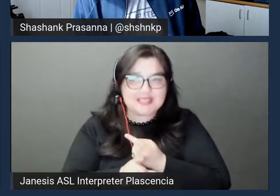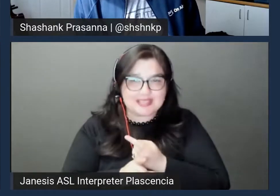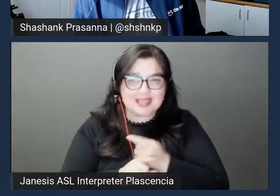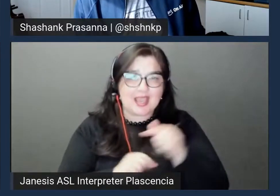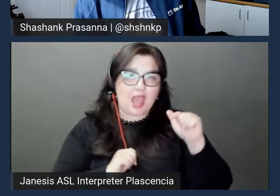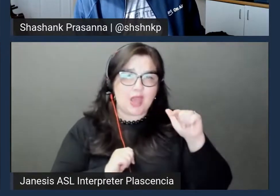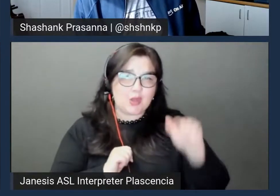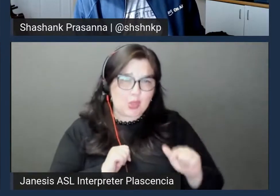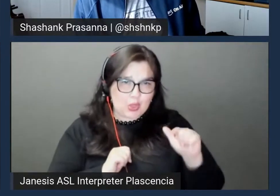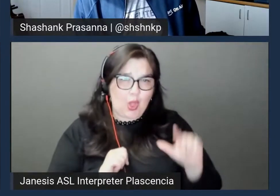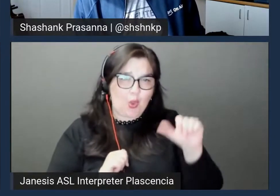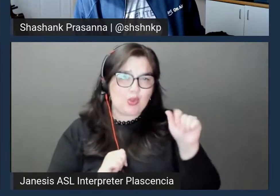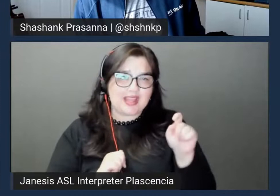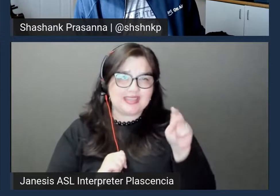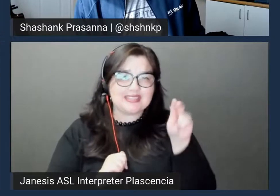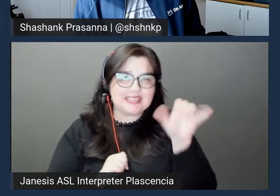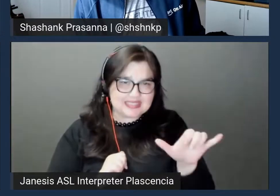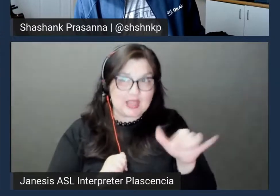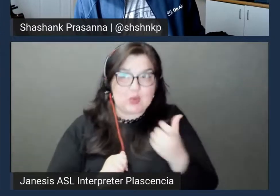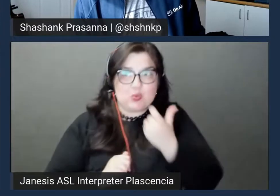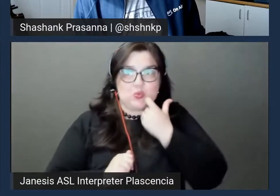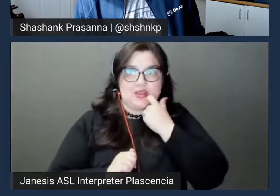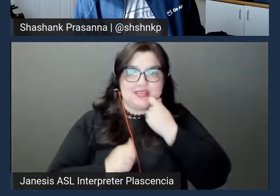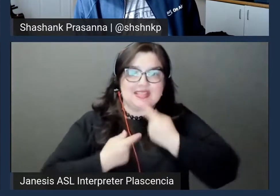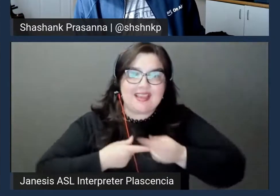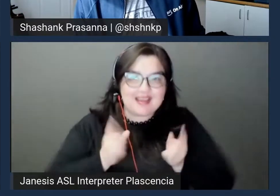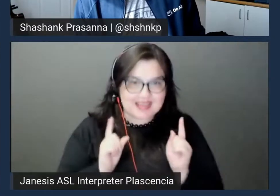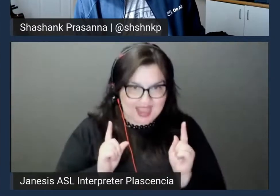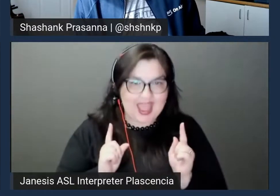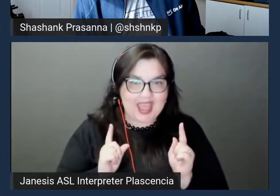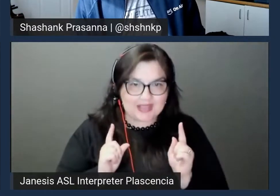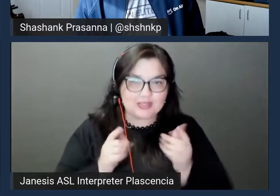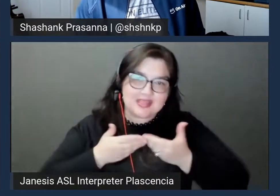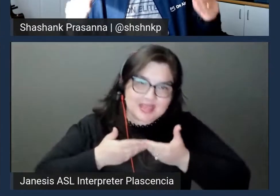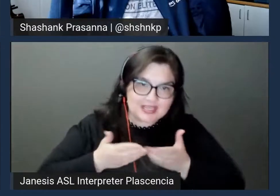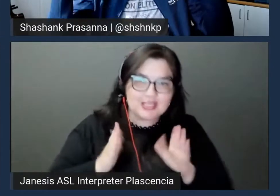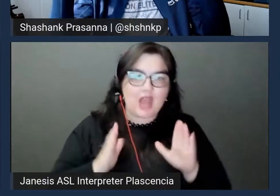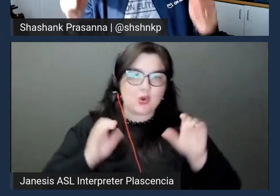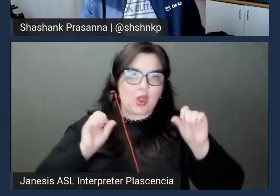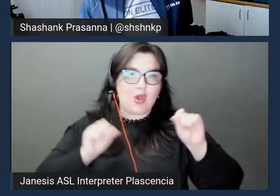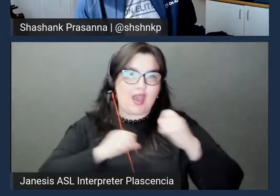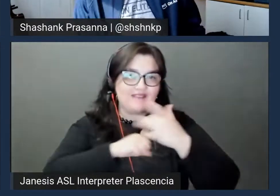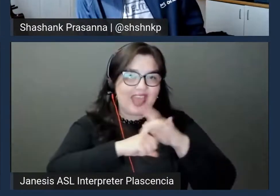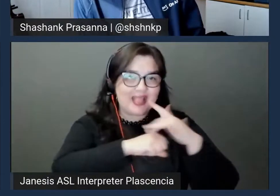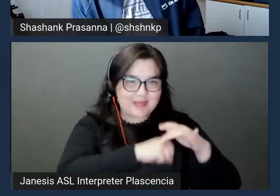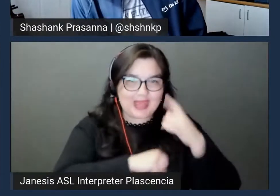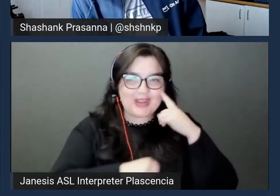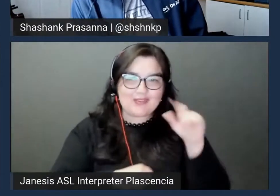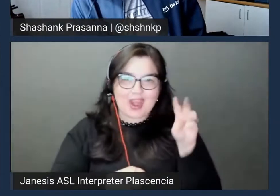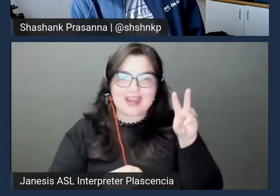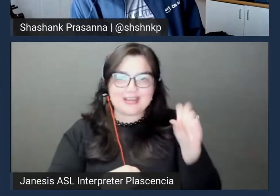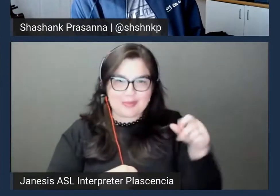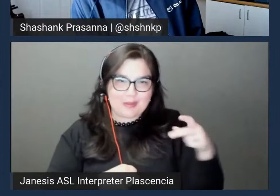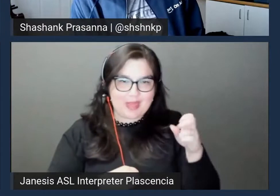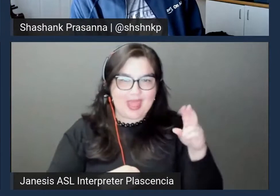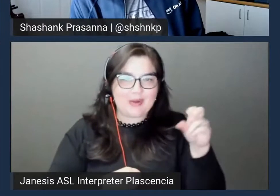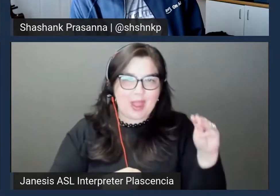we actually announced the general availability of the AWS Panorama appliances. Yay! It's out there in the market.